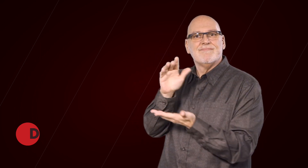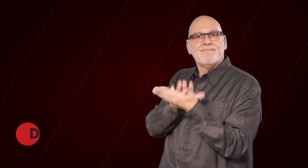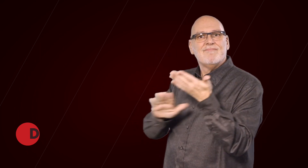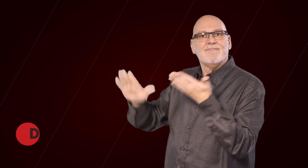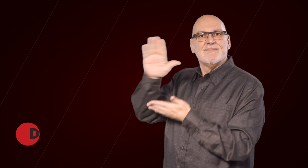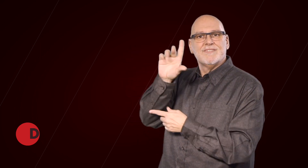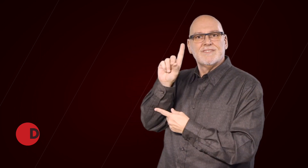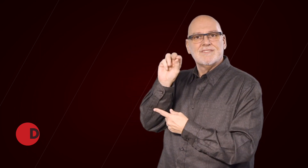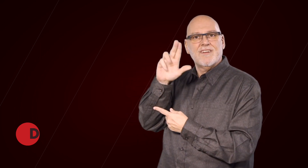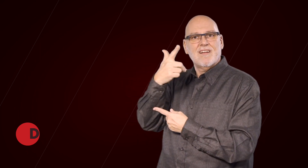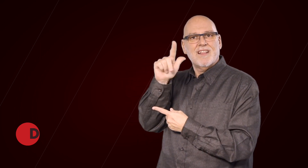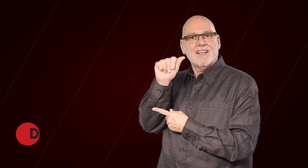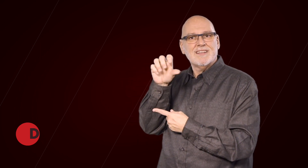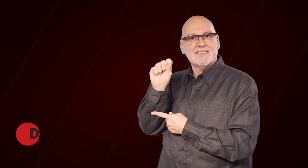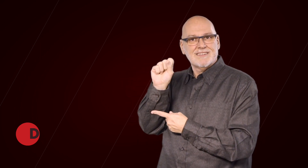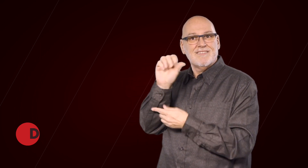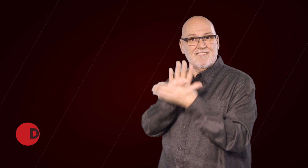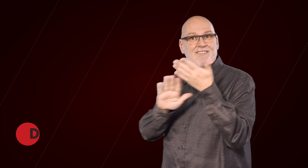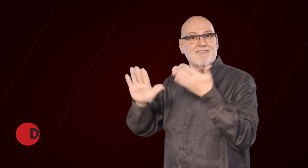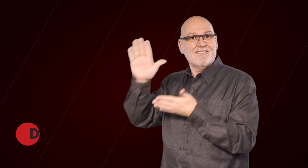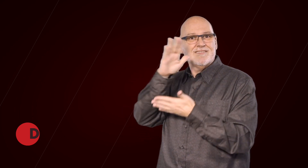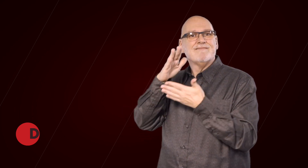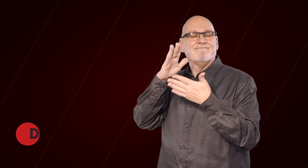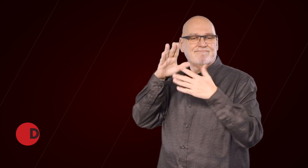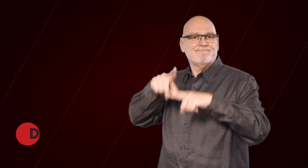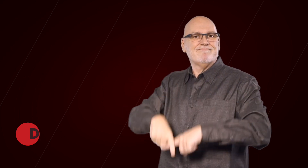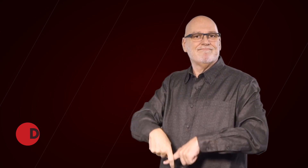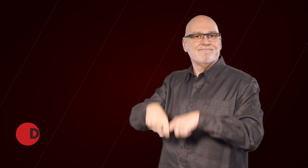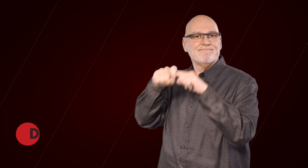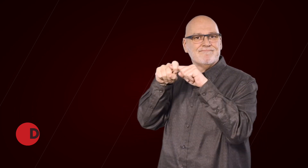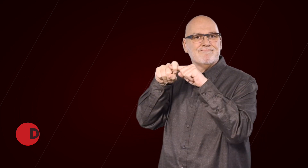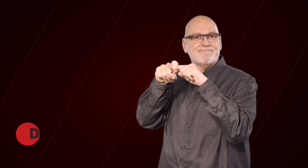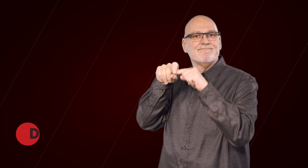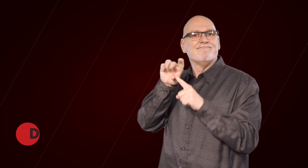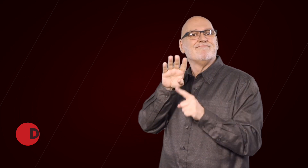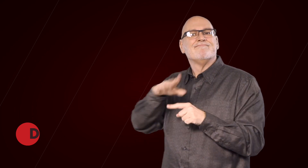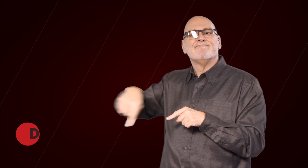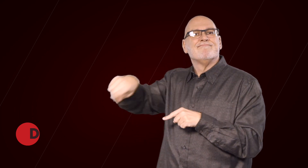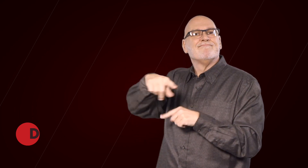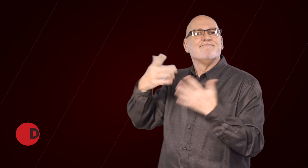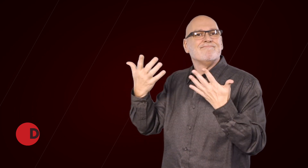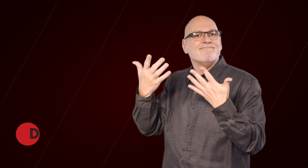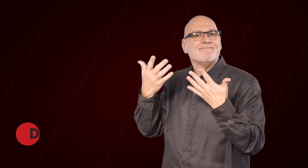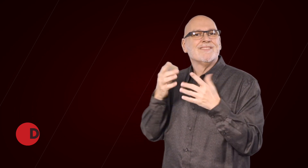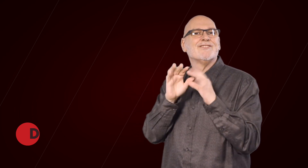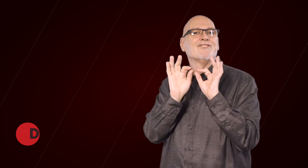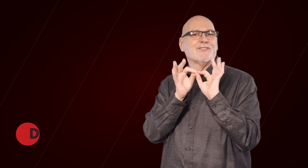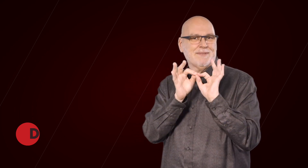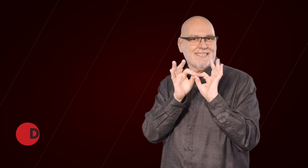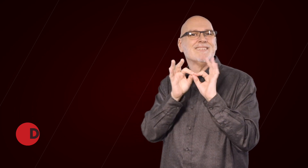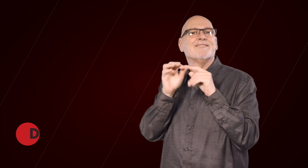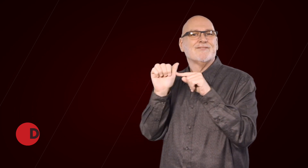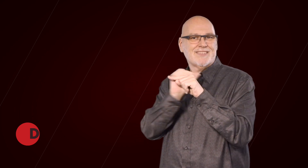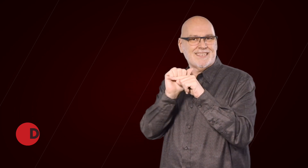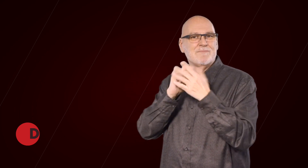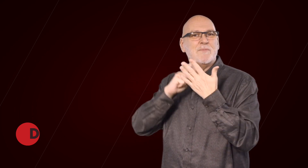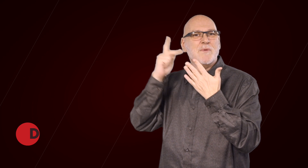Douglas College had paused their Interpreter Training Program.